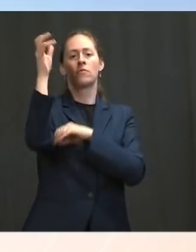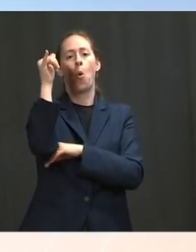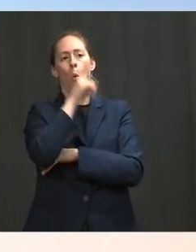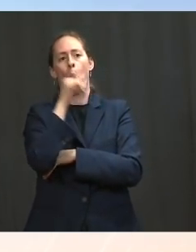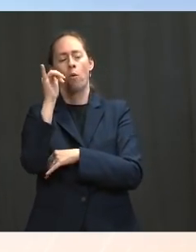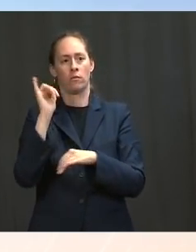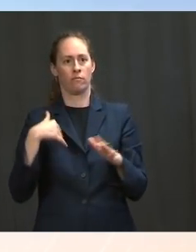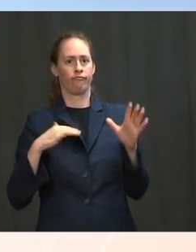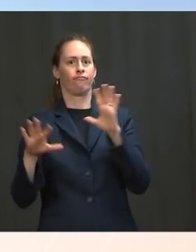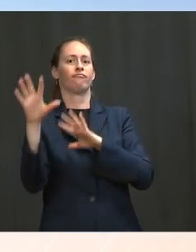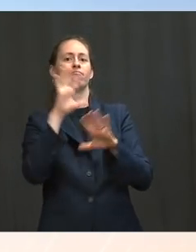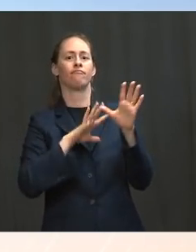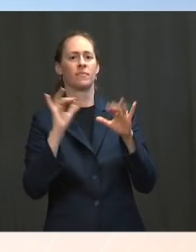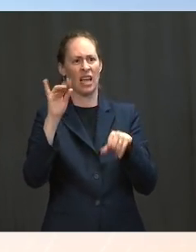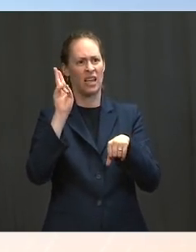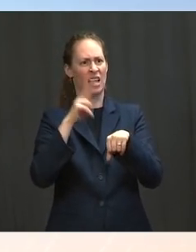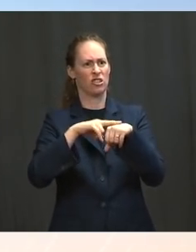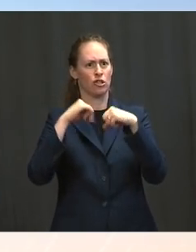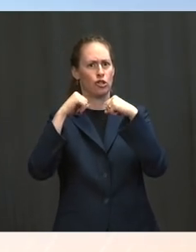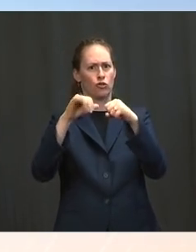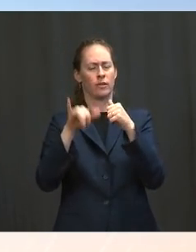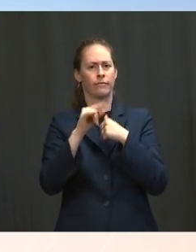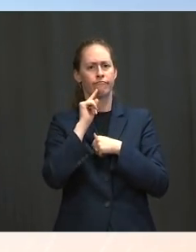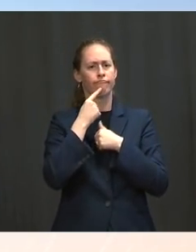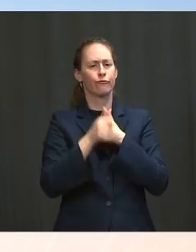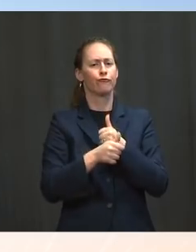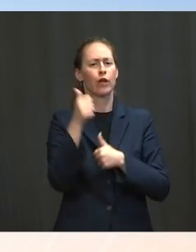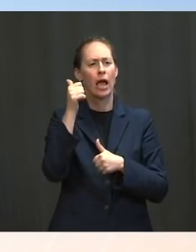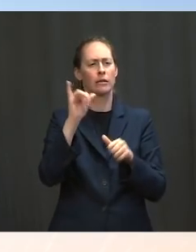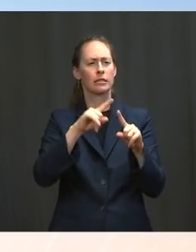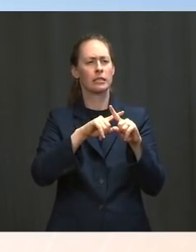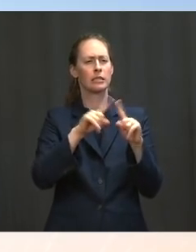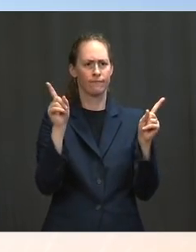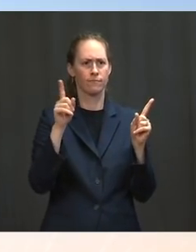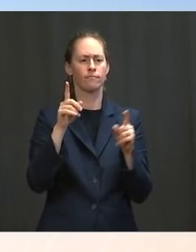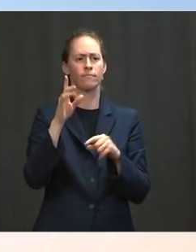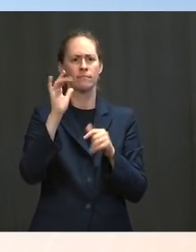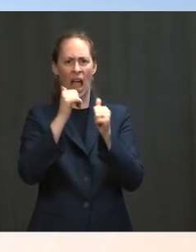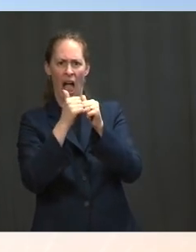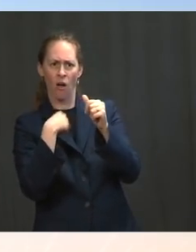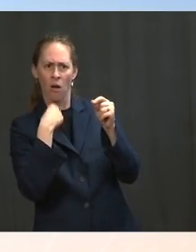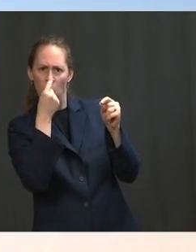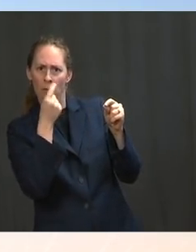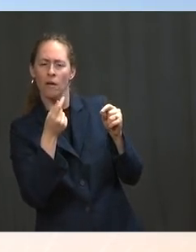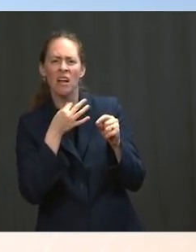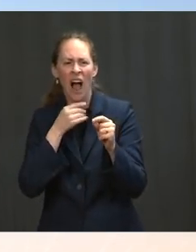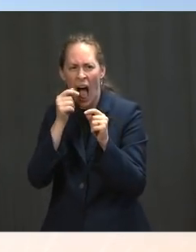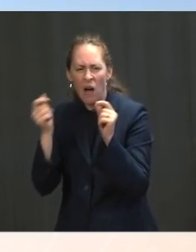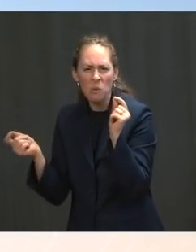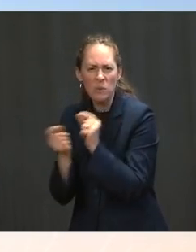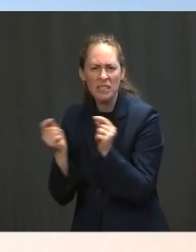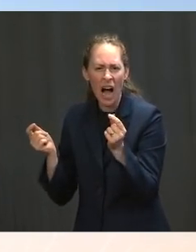The Press: How many ransomware attacks before the U.S. retaliates, though? The Press: On COVID, is the President's briefing --